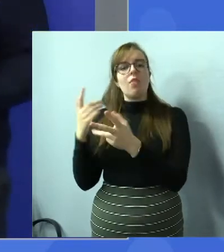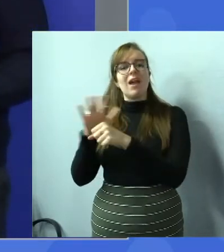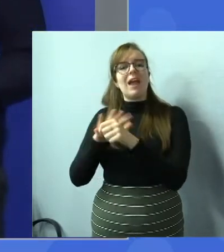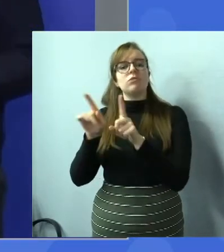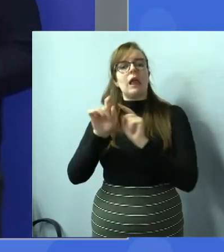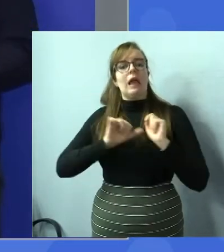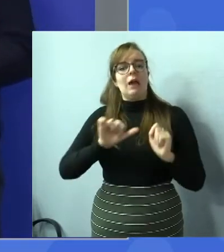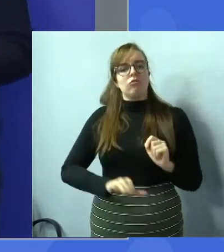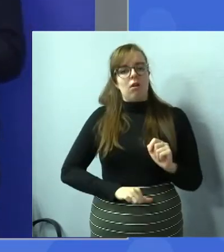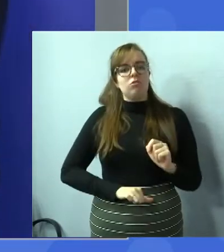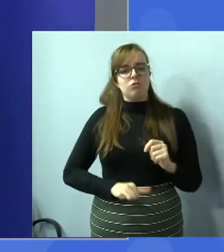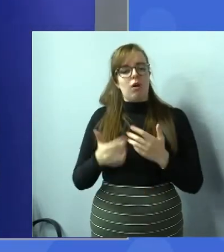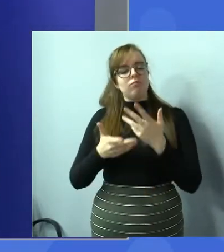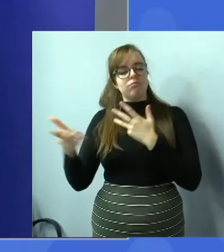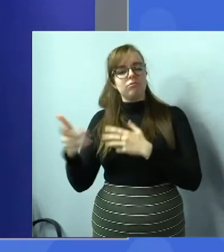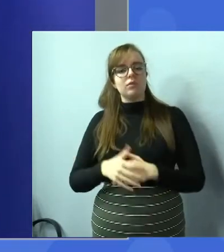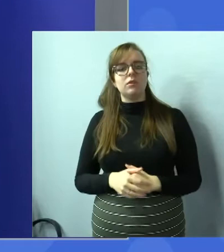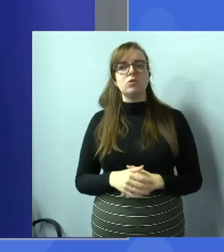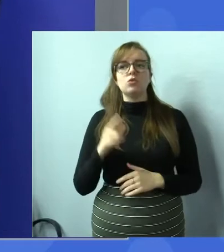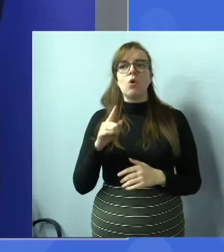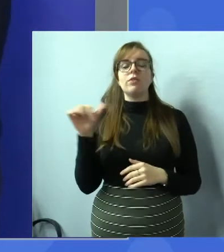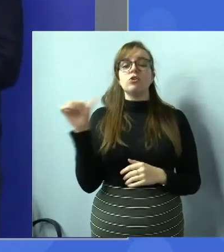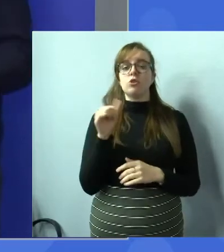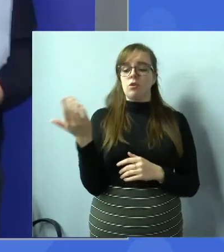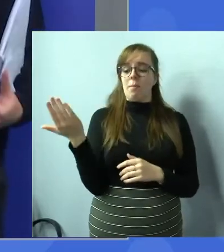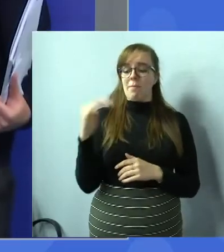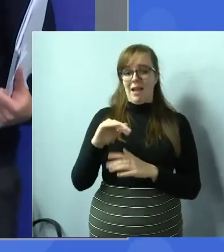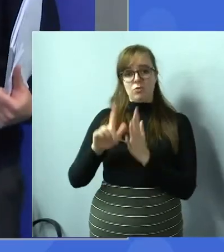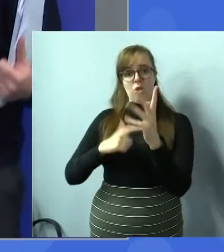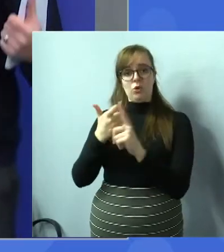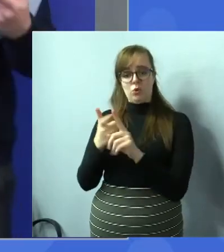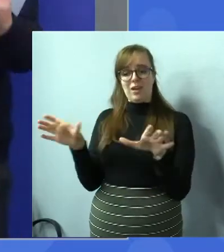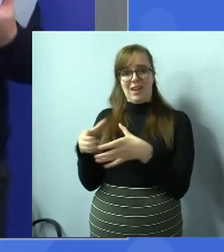on so it's best that they come back to the UK and then would say one wants to